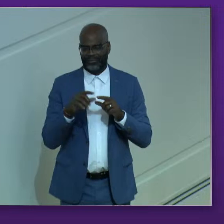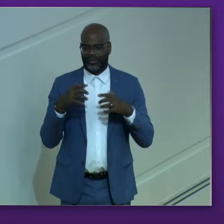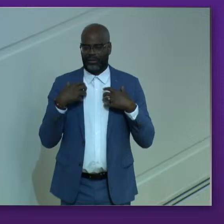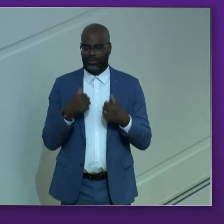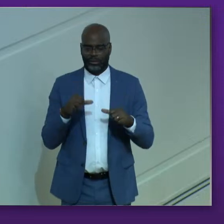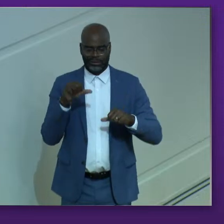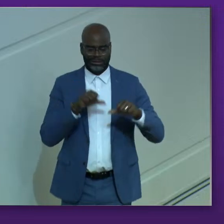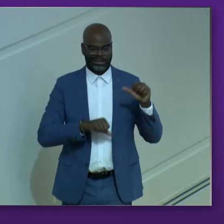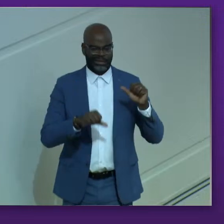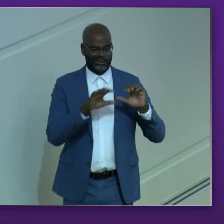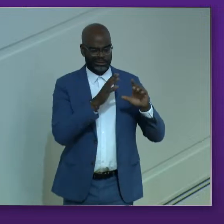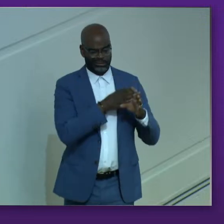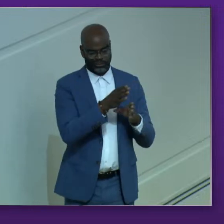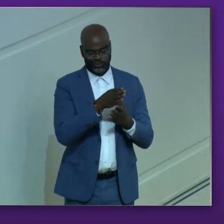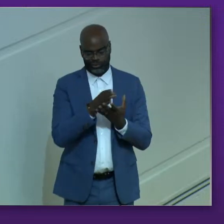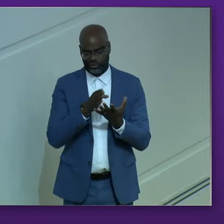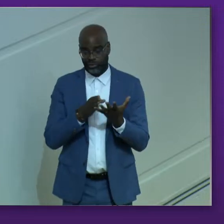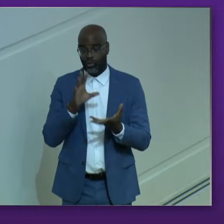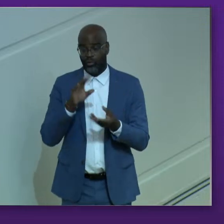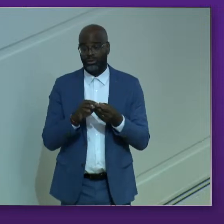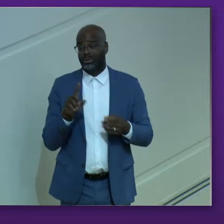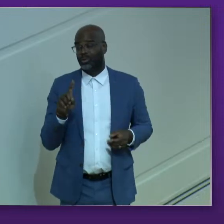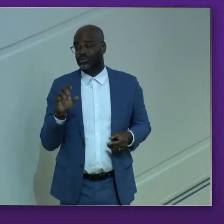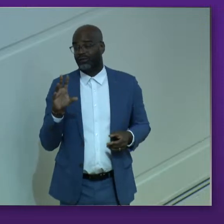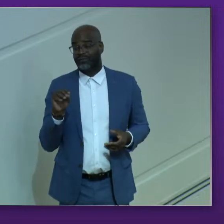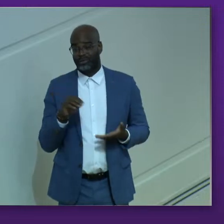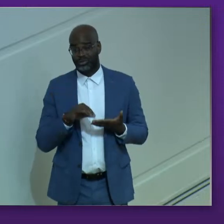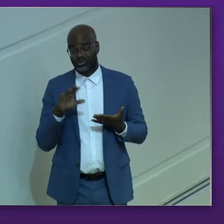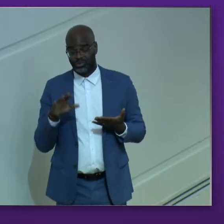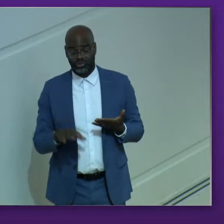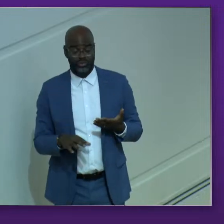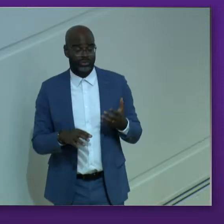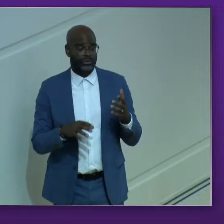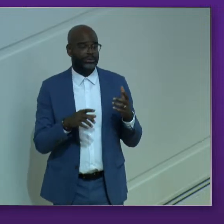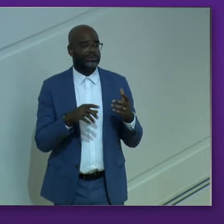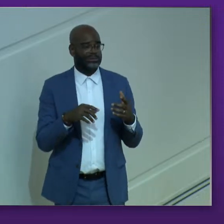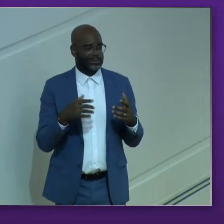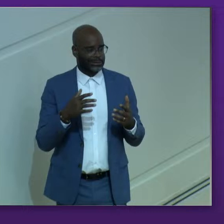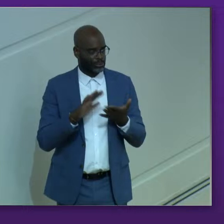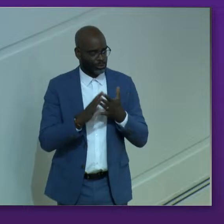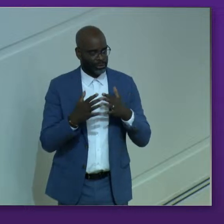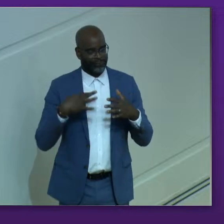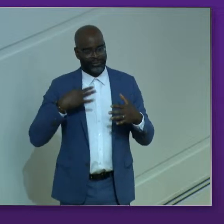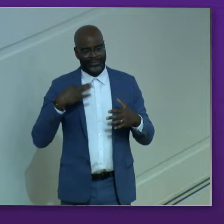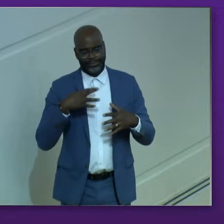COLLEGE COMMUNITY WHICH SHAPED THE FMP CONGRATULATIONS AND JOIN ME IN THANKING THIS TEAM.